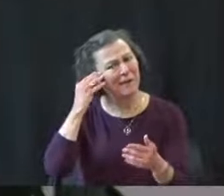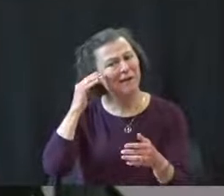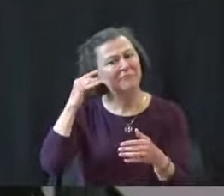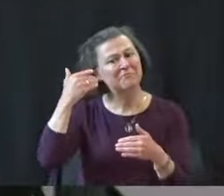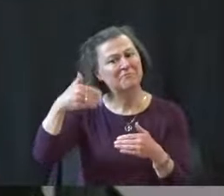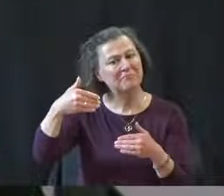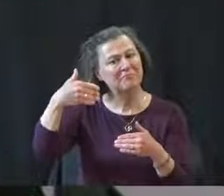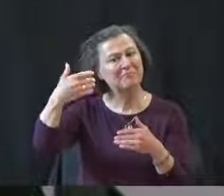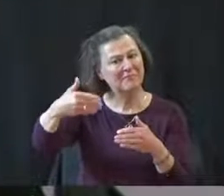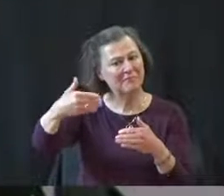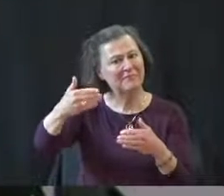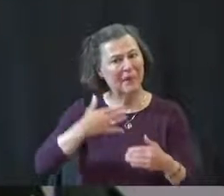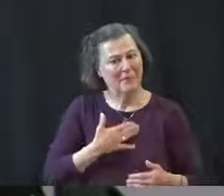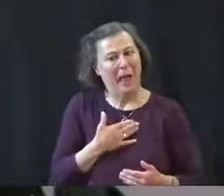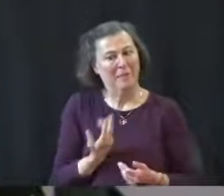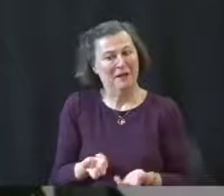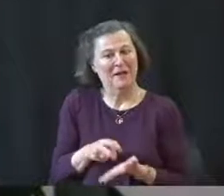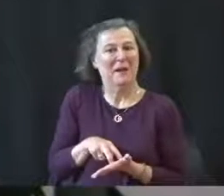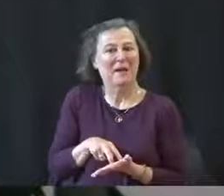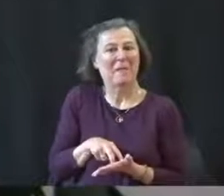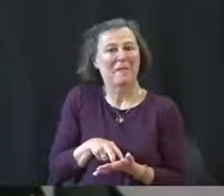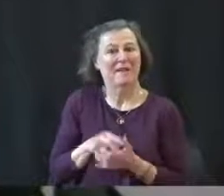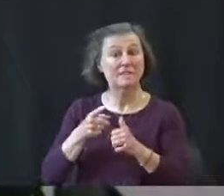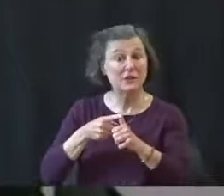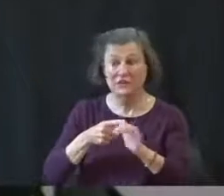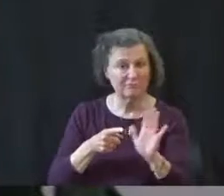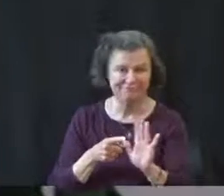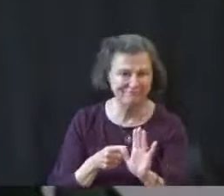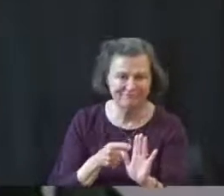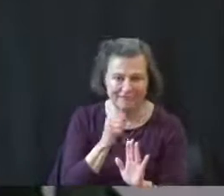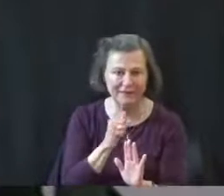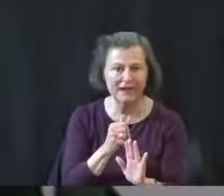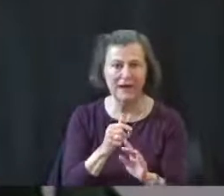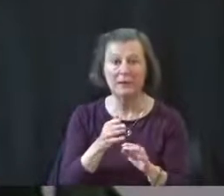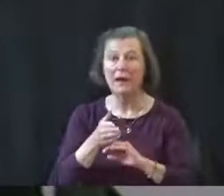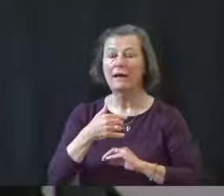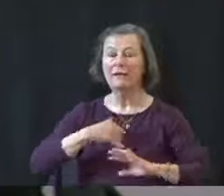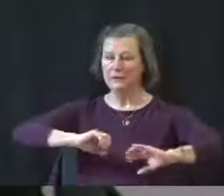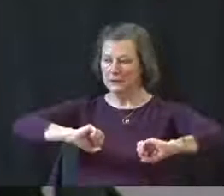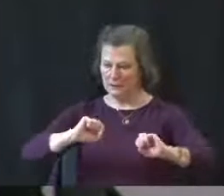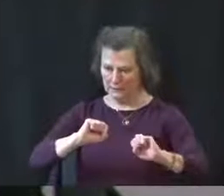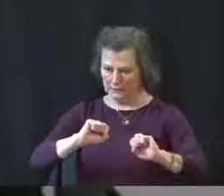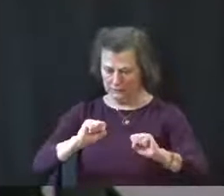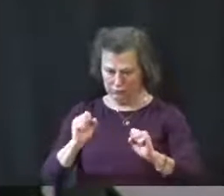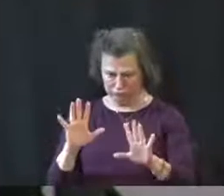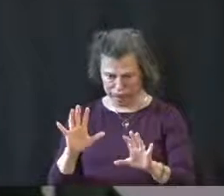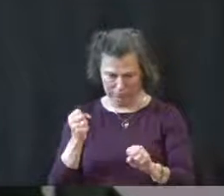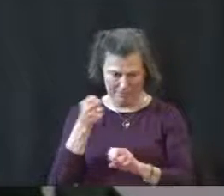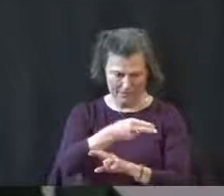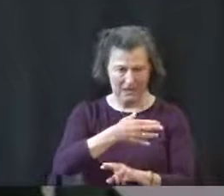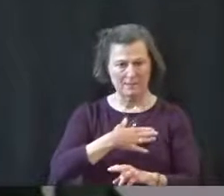At first I’m not. At first I’m not but after I overcome my initial inertia and I get in a groove